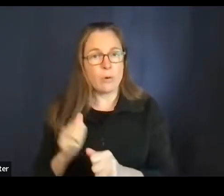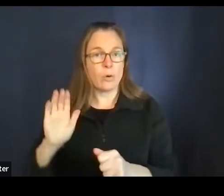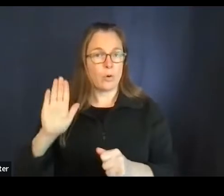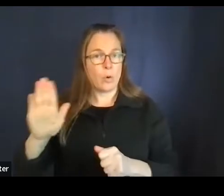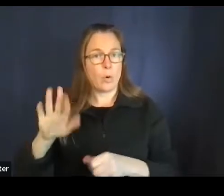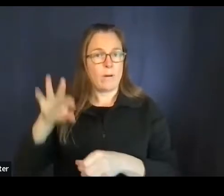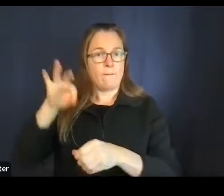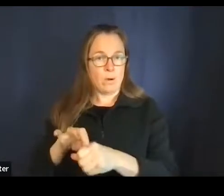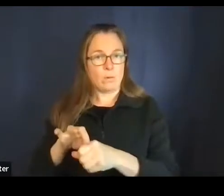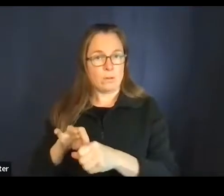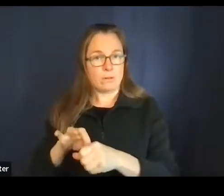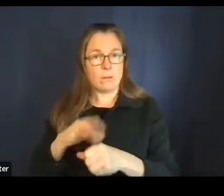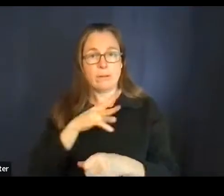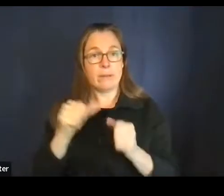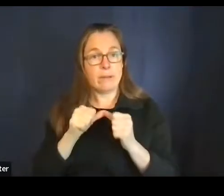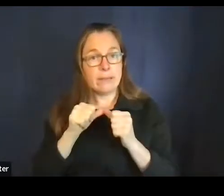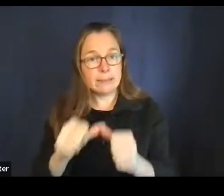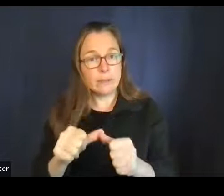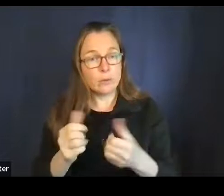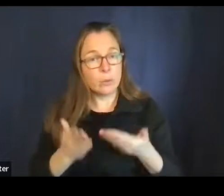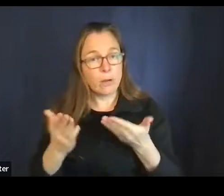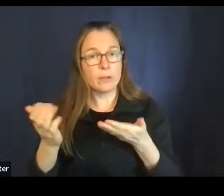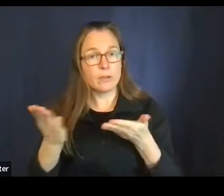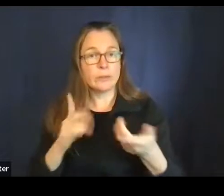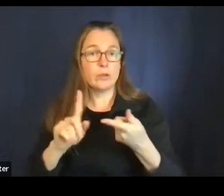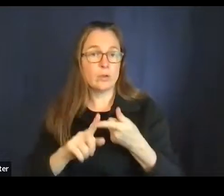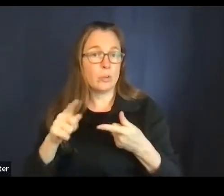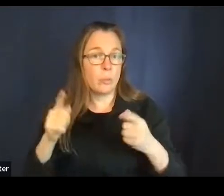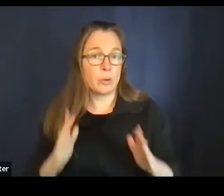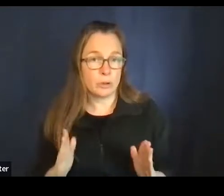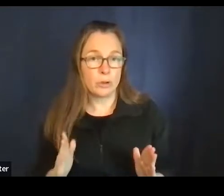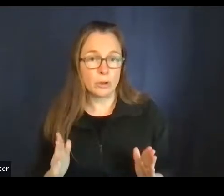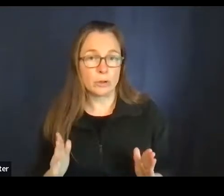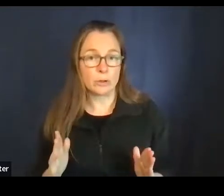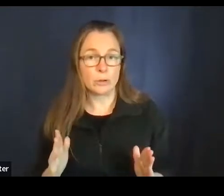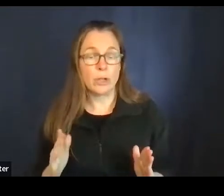while continuing to deliver services to Portlanders. What they rely on every day.